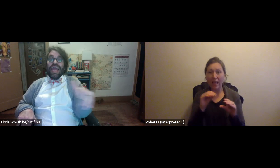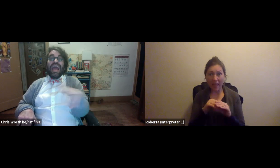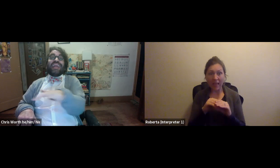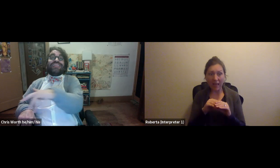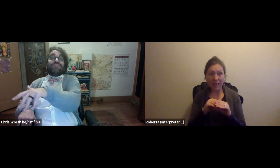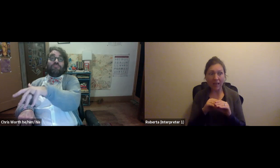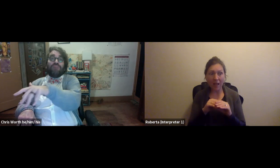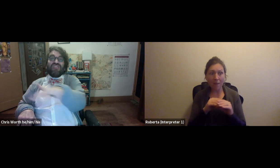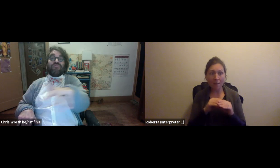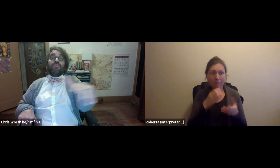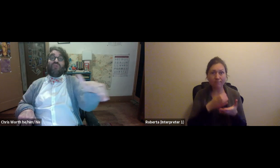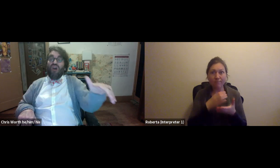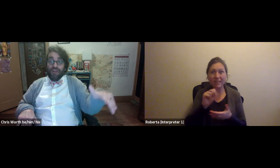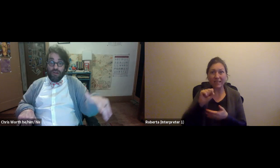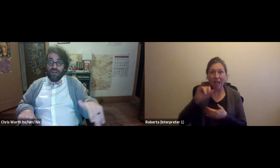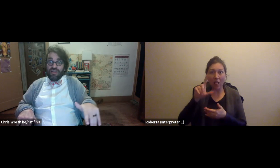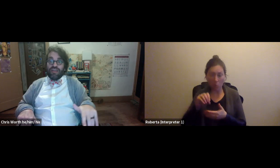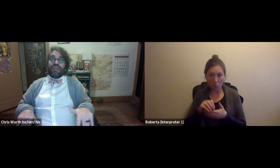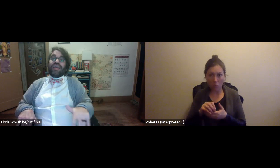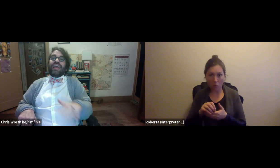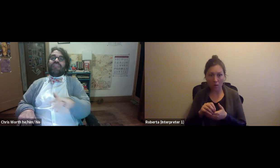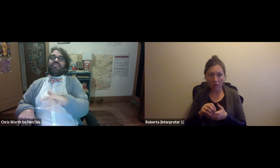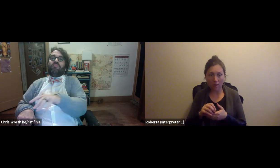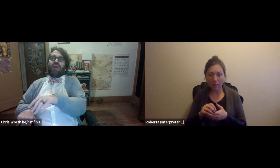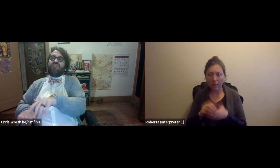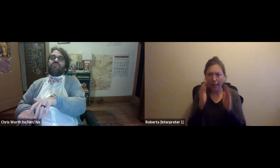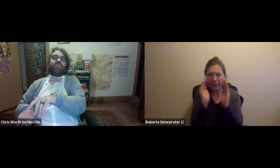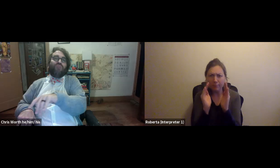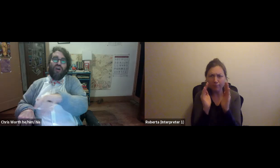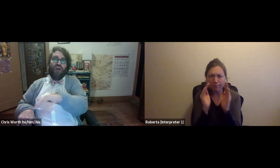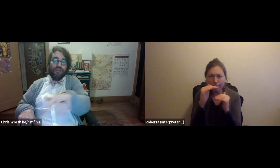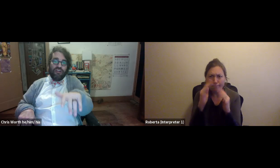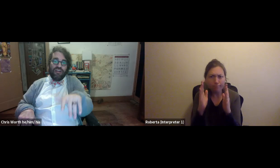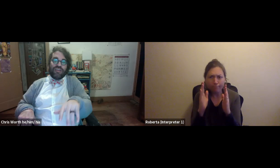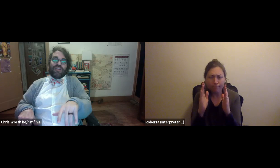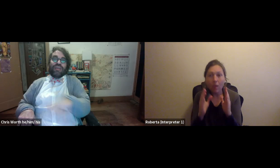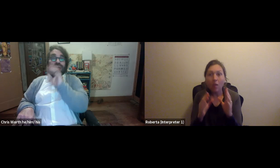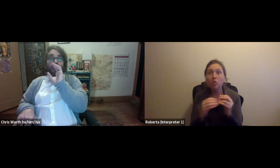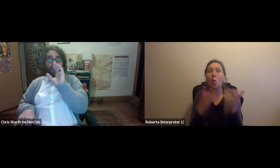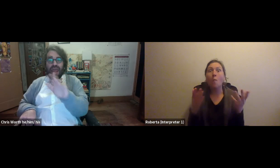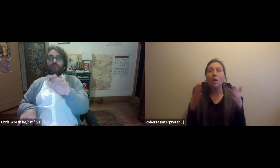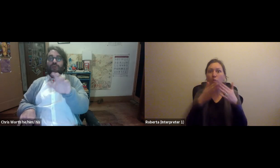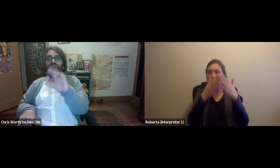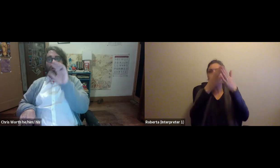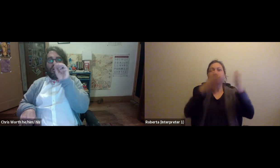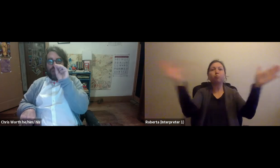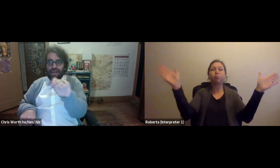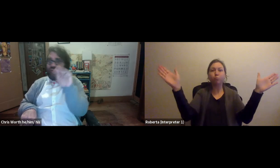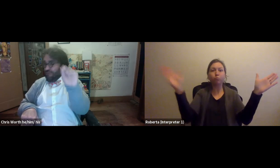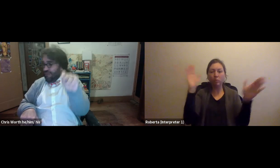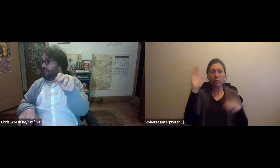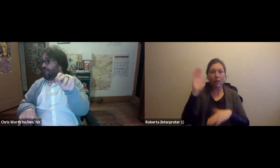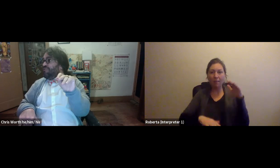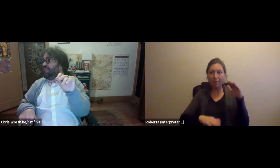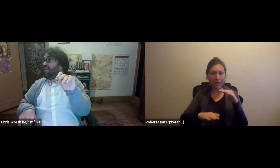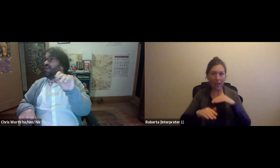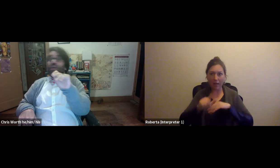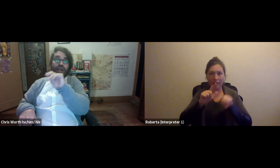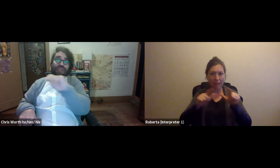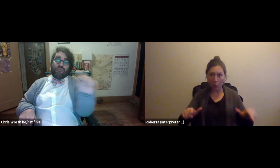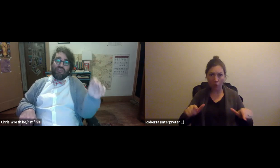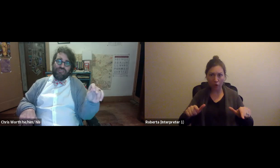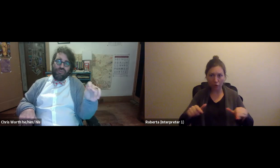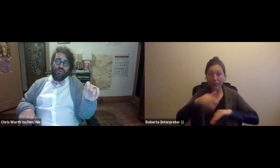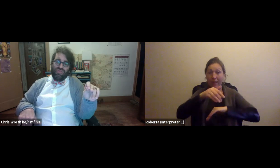And it's much broader, it's much broader than our language, our English language allow us to